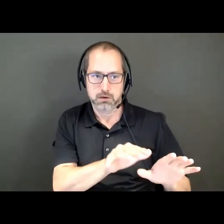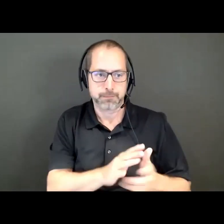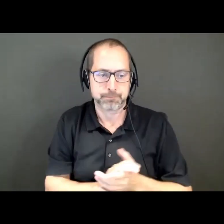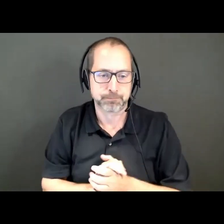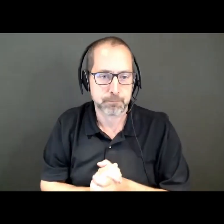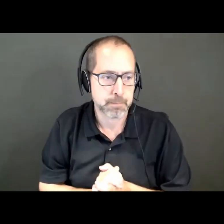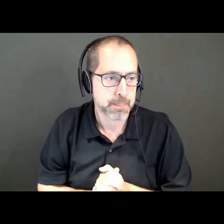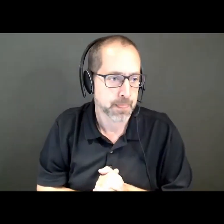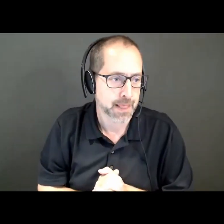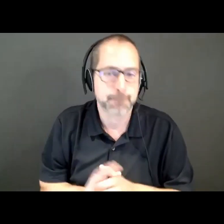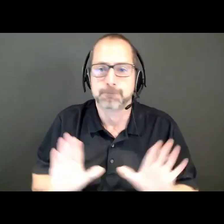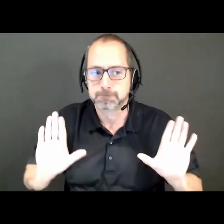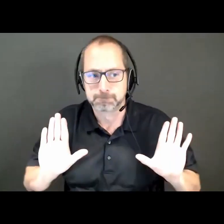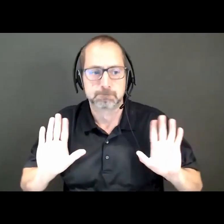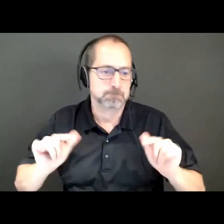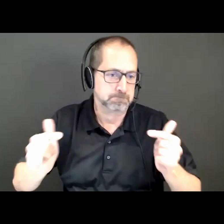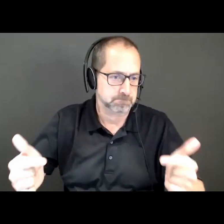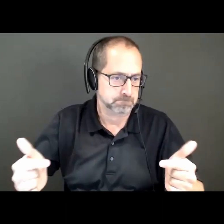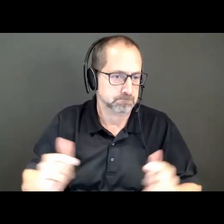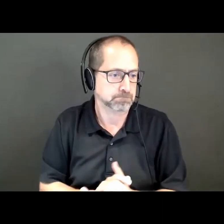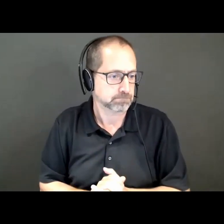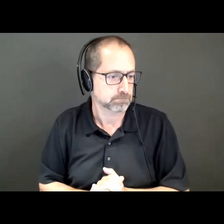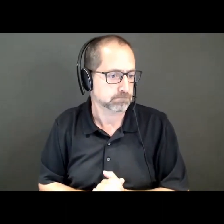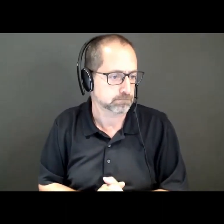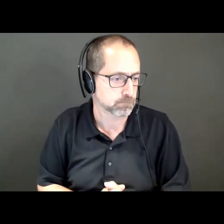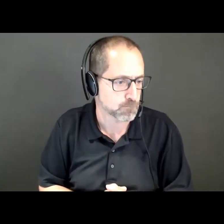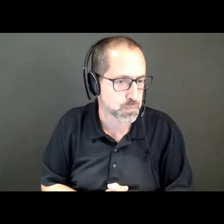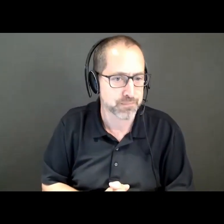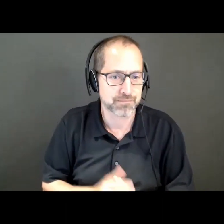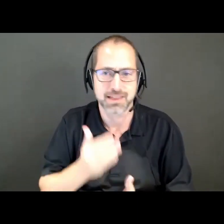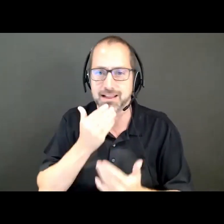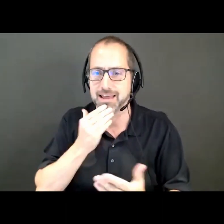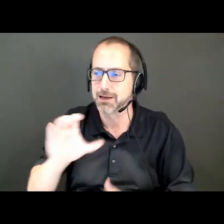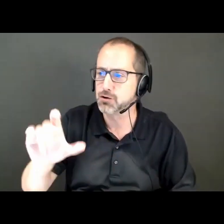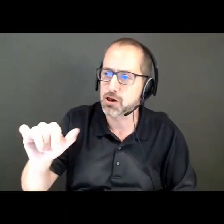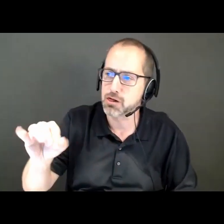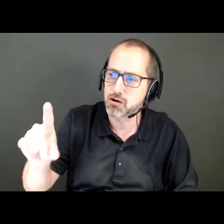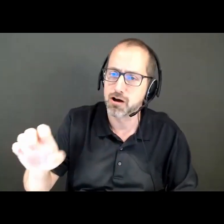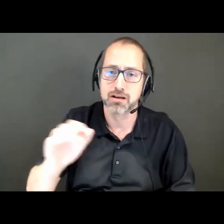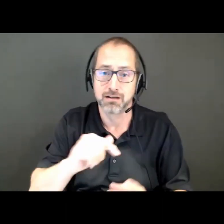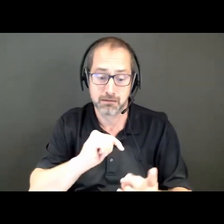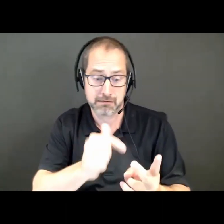Over for me for, now. >> DR. JEN RINALDI: Thank you so much, Claude. Evelyn might be next. >> DR. EVELYN KISSI: Yes,